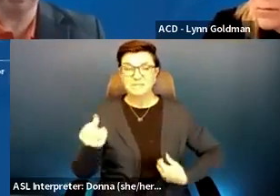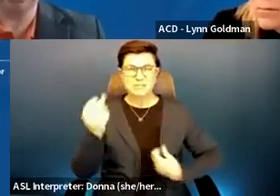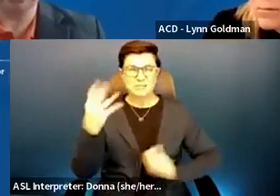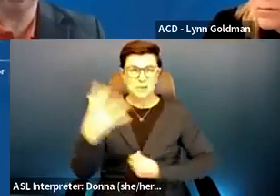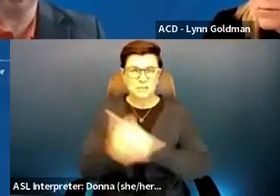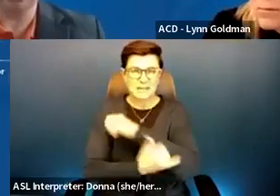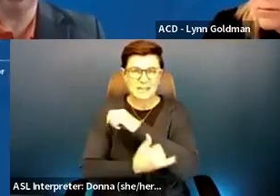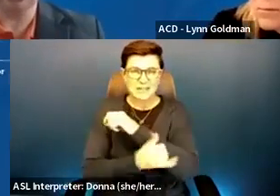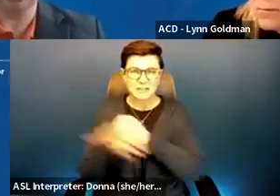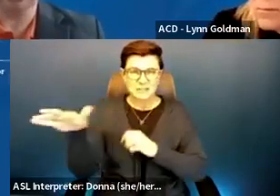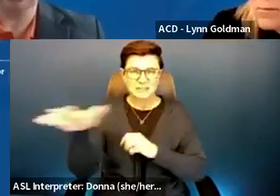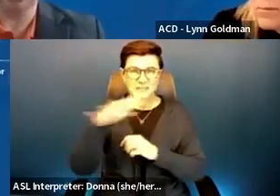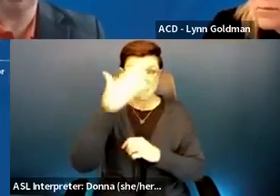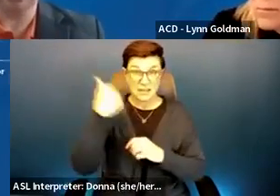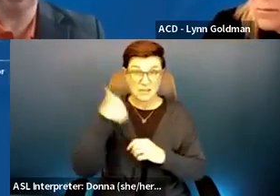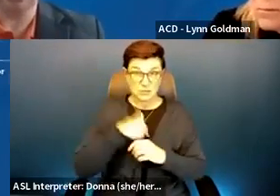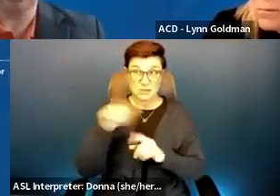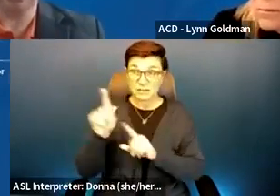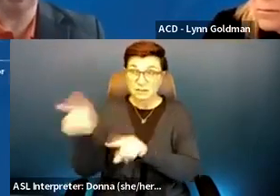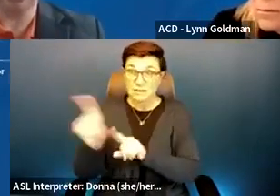that integrative work that we do, and I'll maybe just call